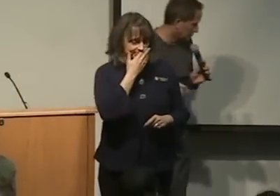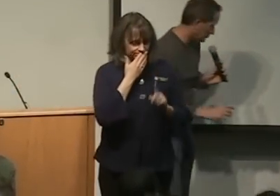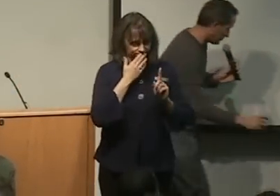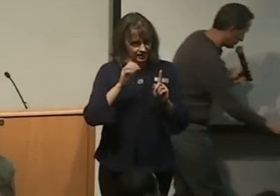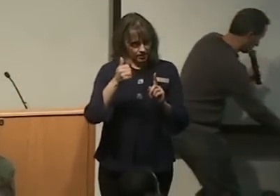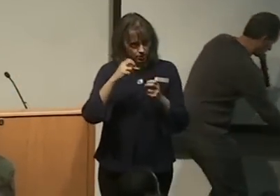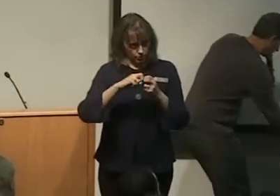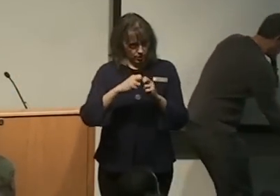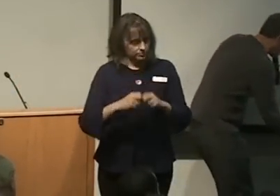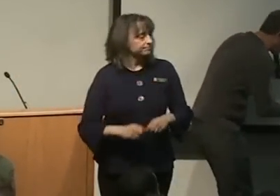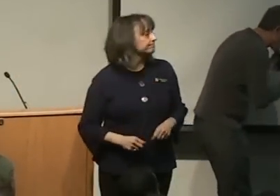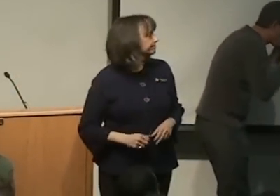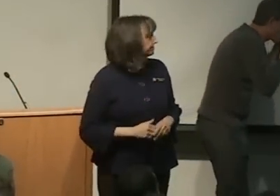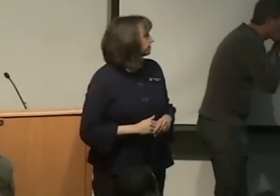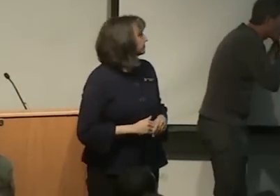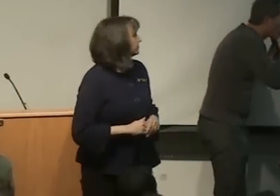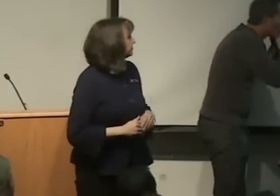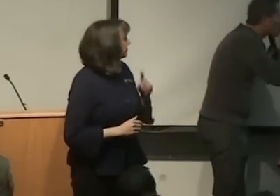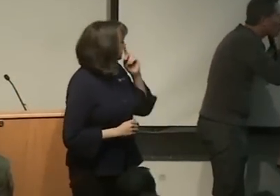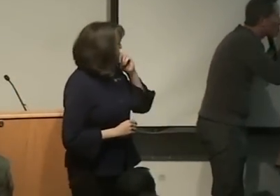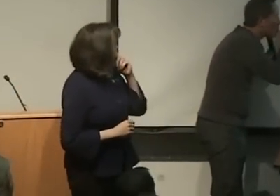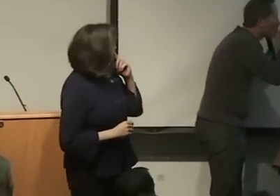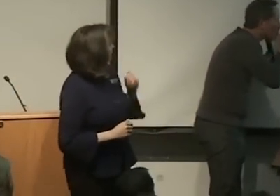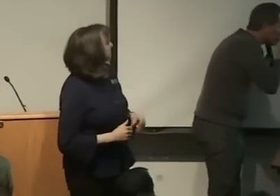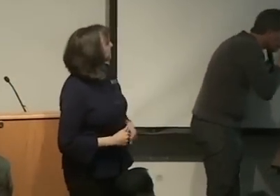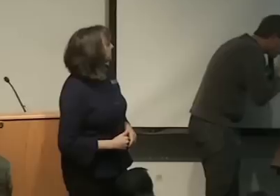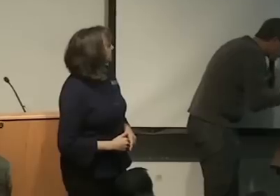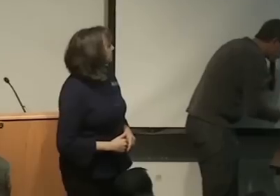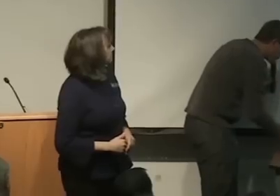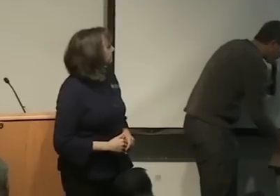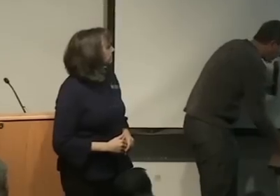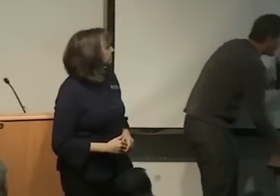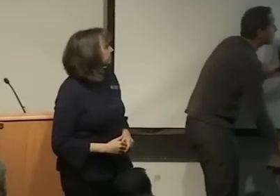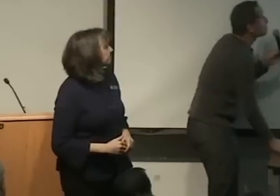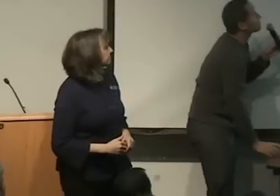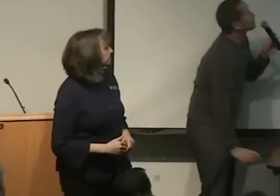[ Pause ]